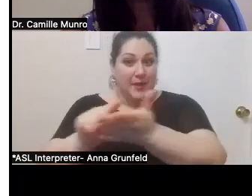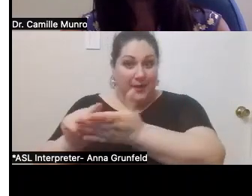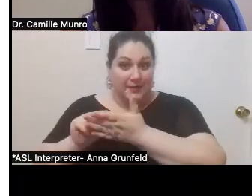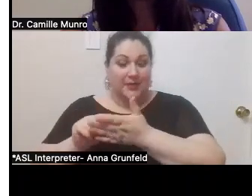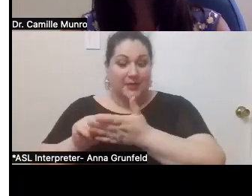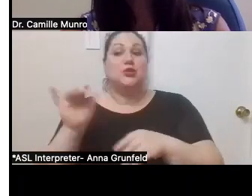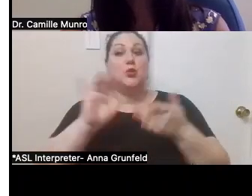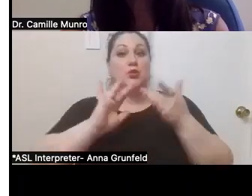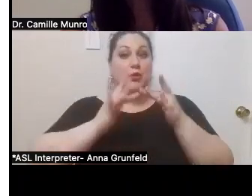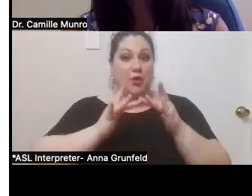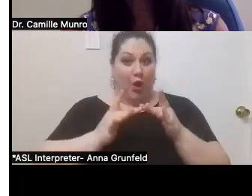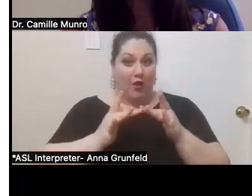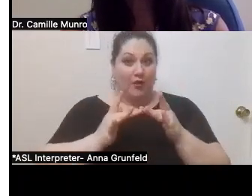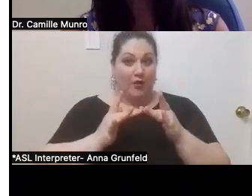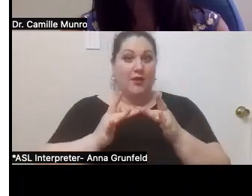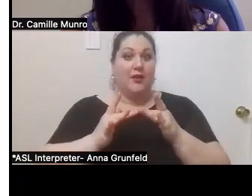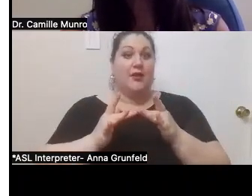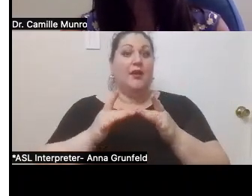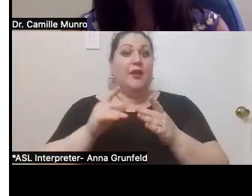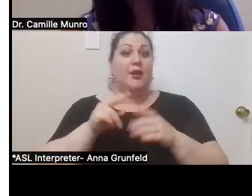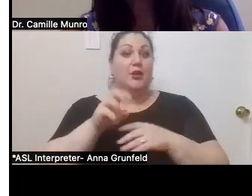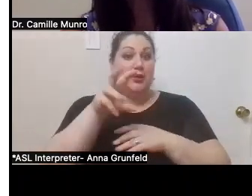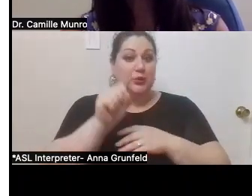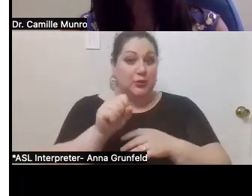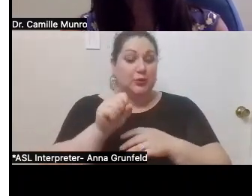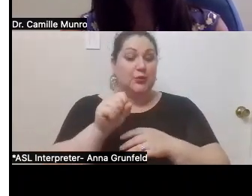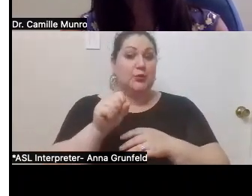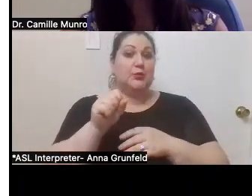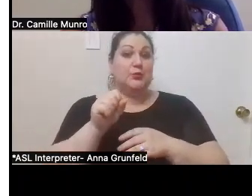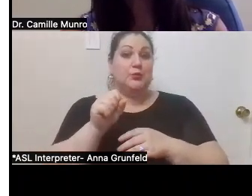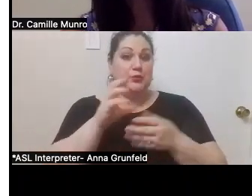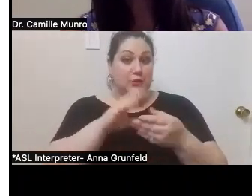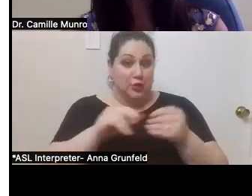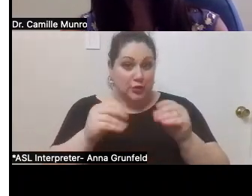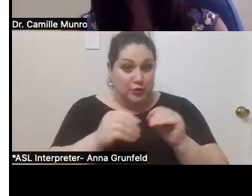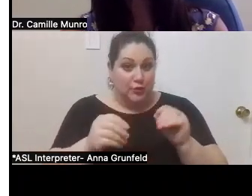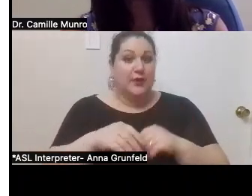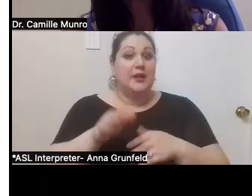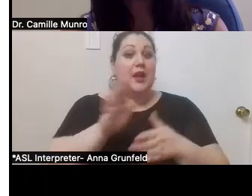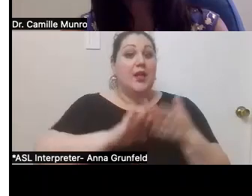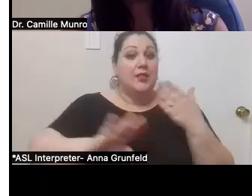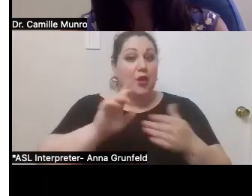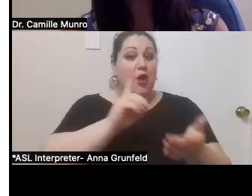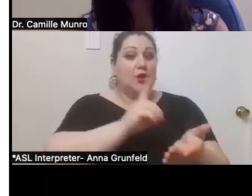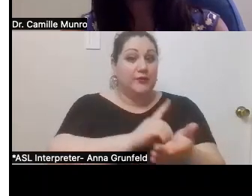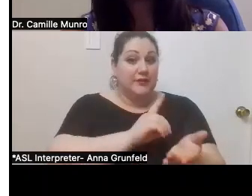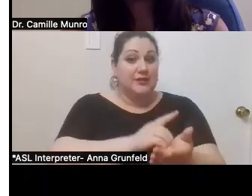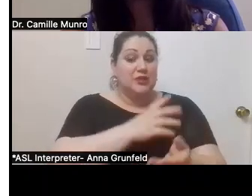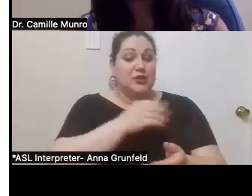The College of Physicians and Surgeons of Ontario did an e-dialogue magazine article.